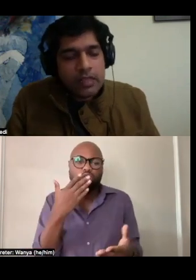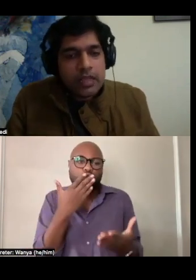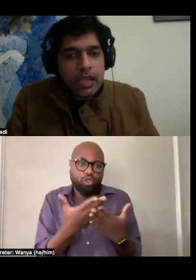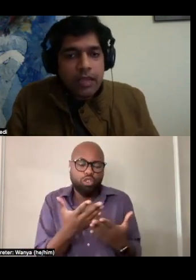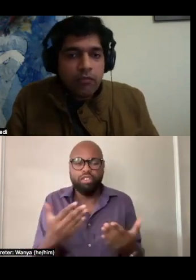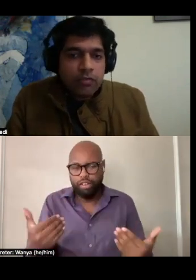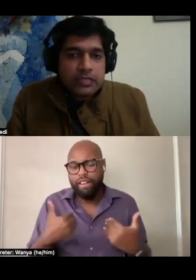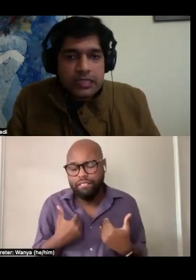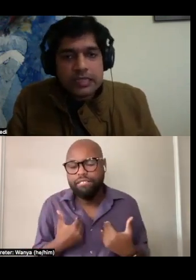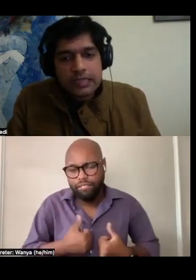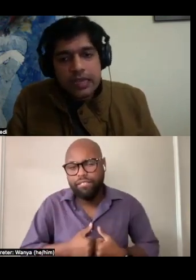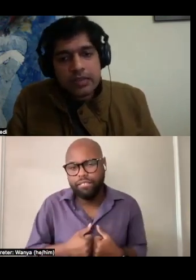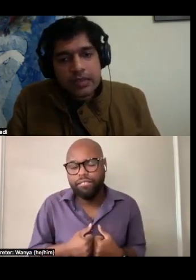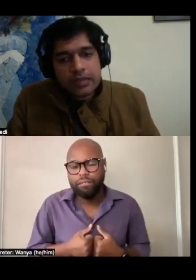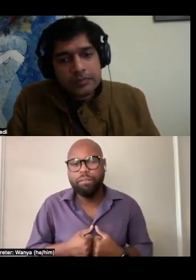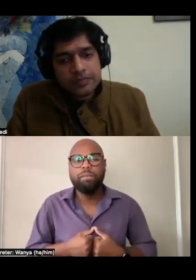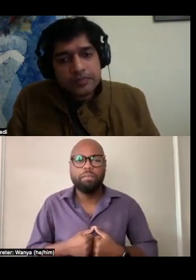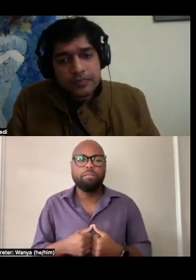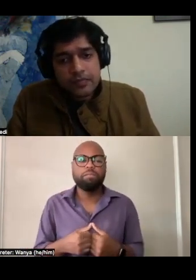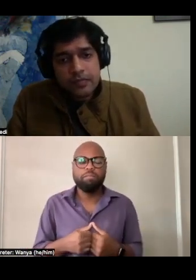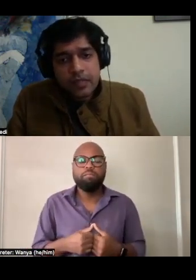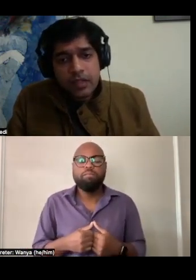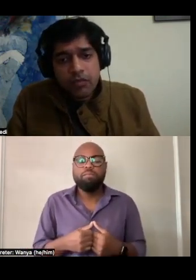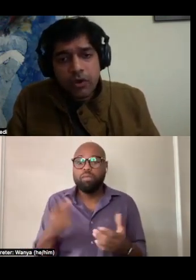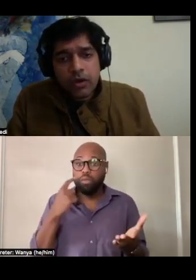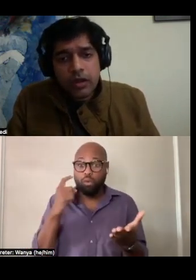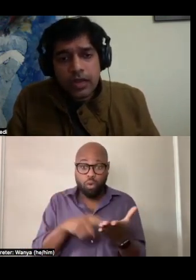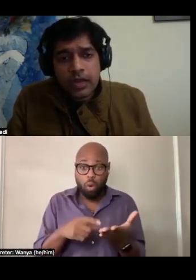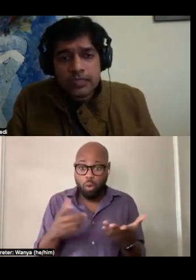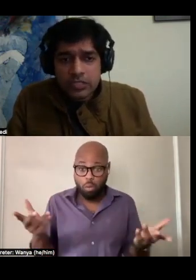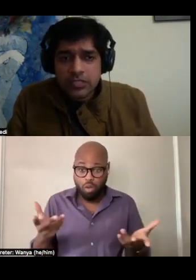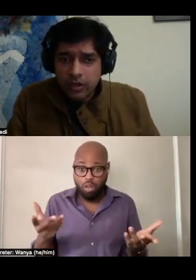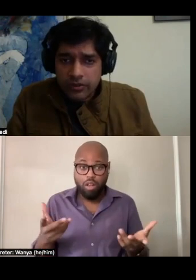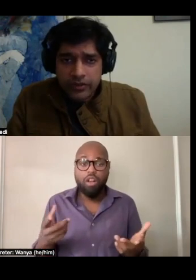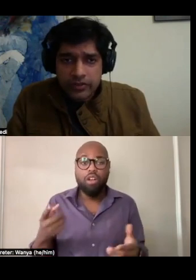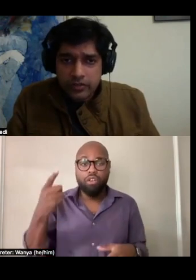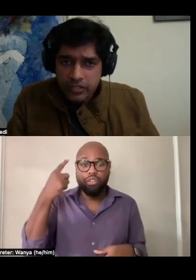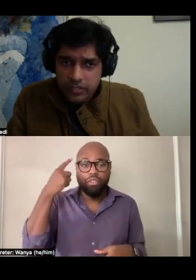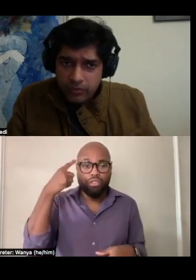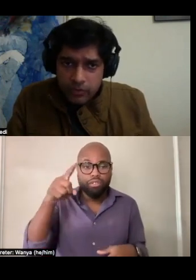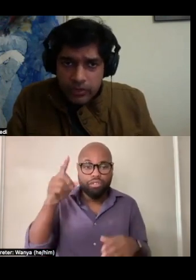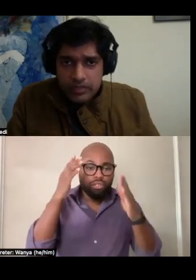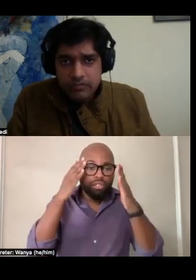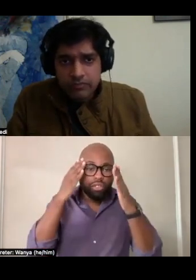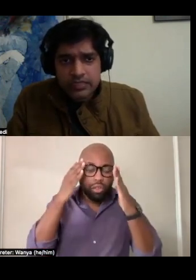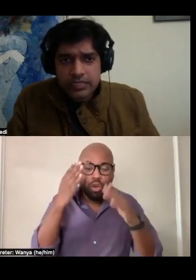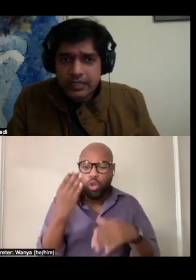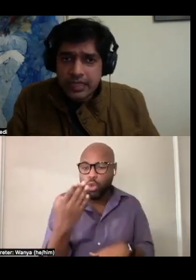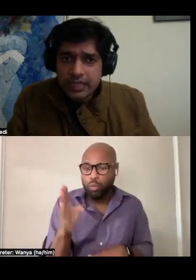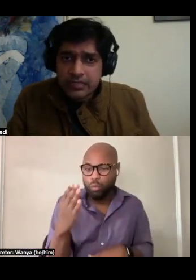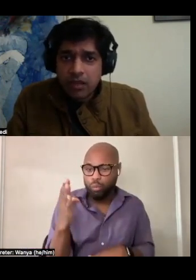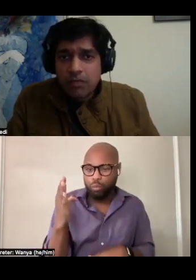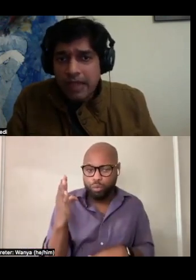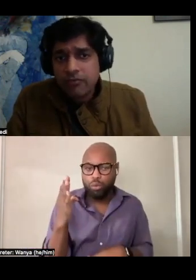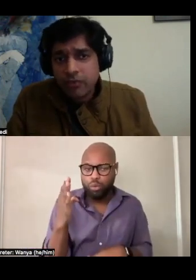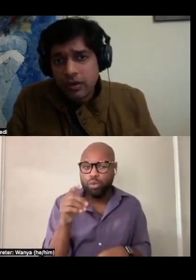And what we see is that for adjusted odds ratio it's just the blue dots that we see. It's all bad for